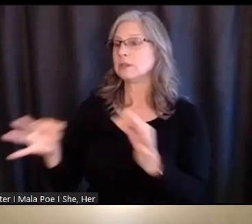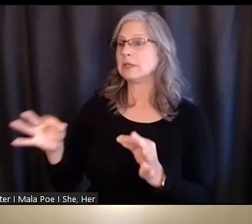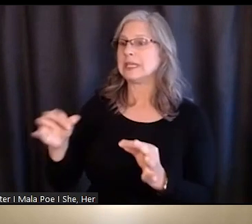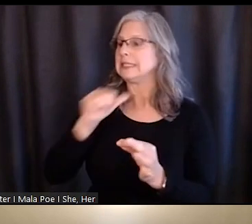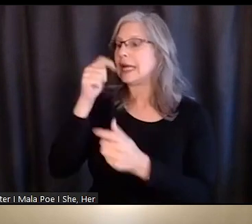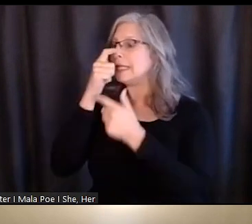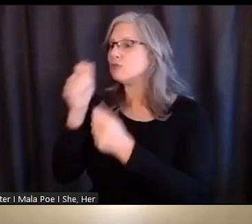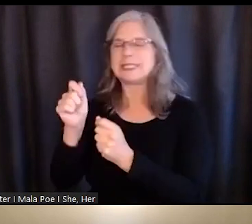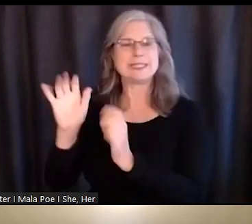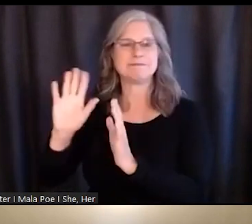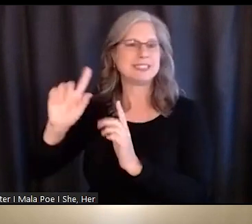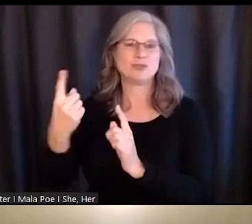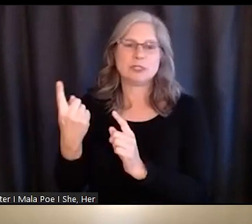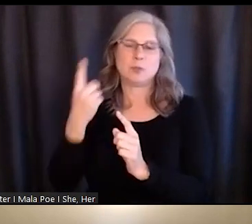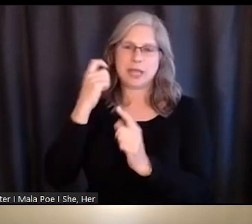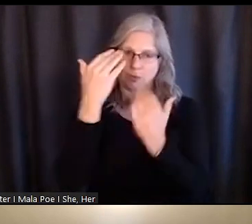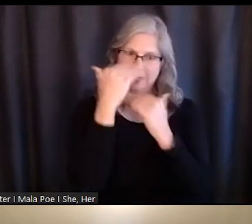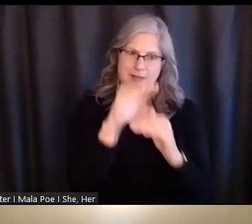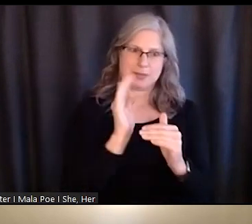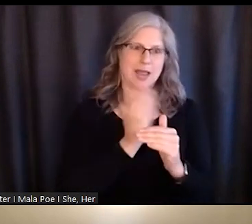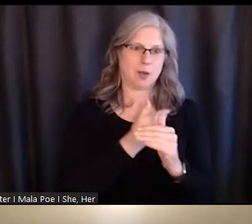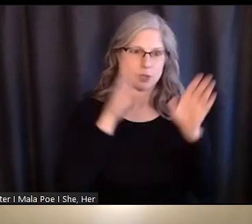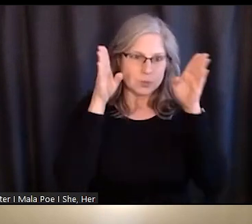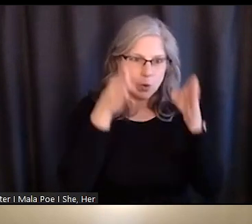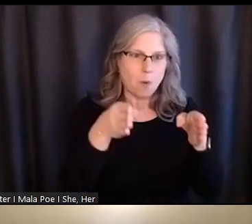It was just we just had to limit the scope of the project.